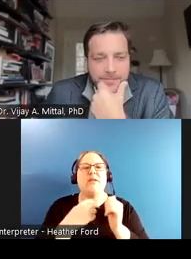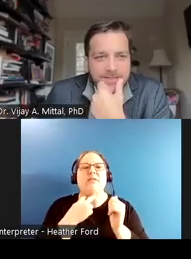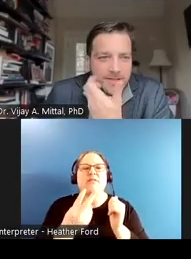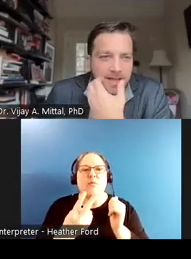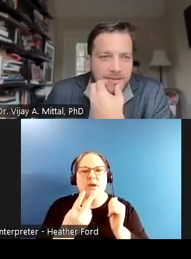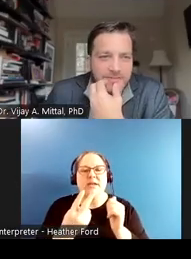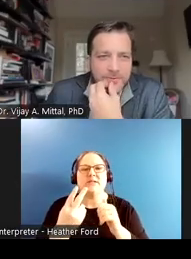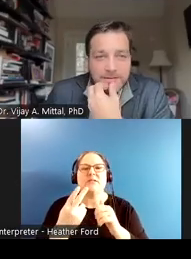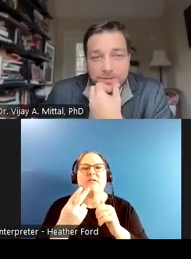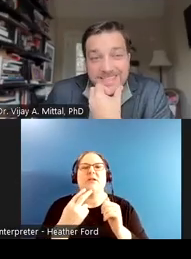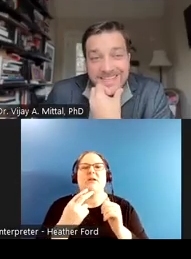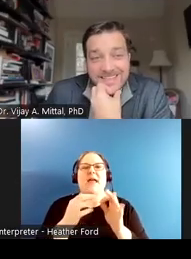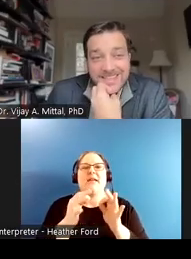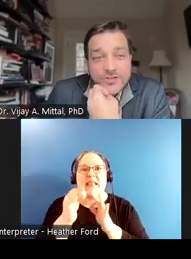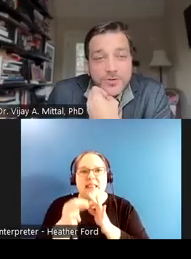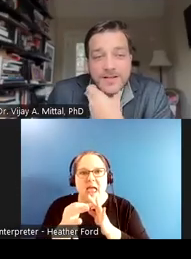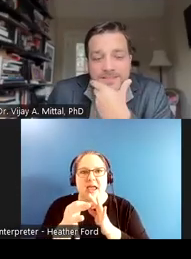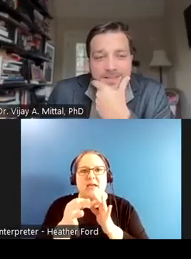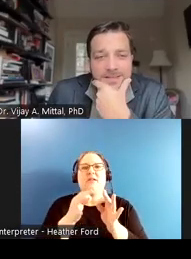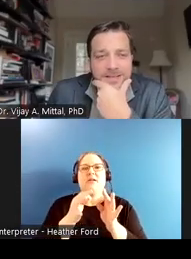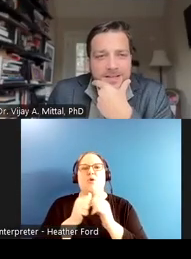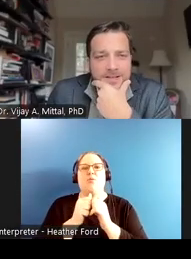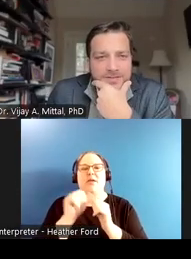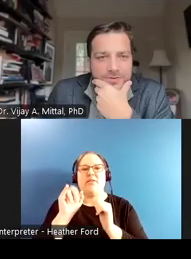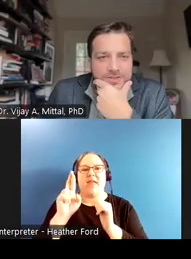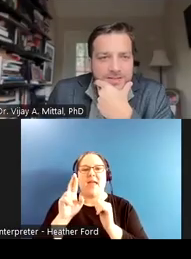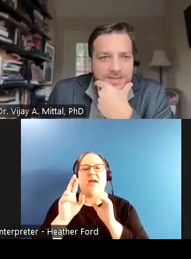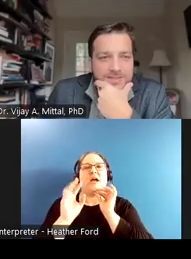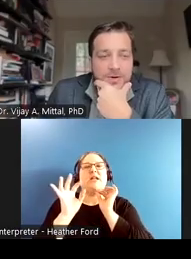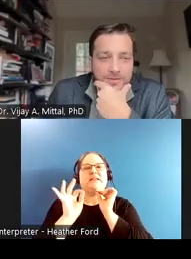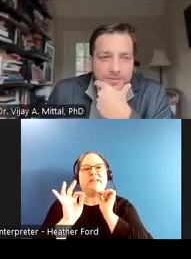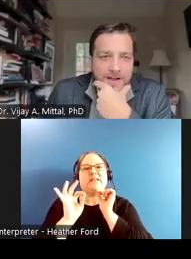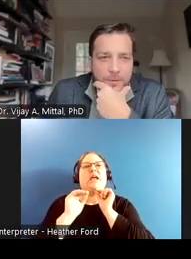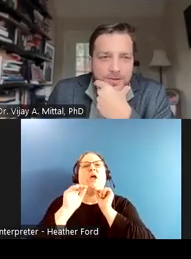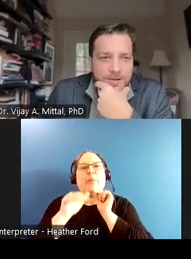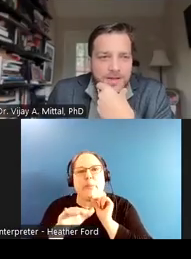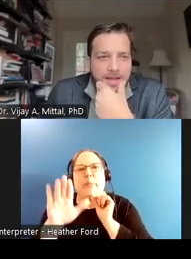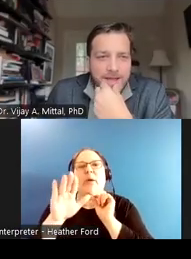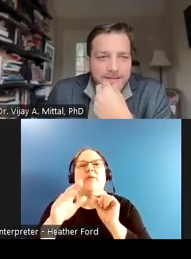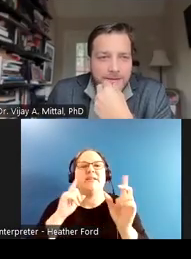a delay between releasing the initial consonant constriction and the start of the vowel and